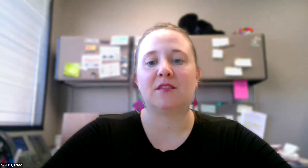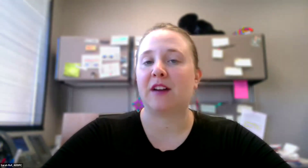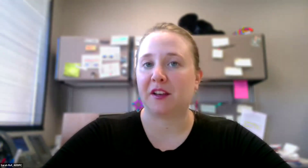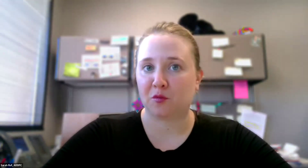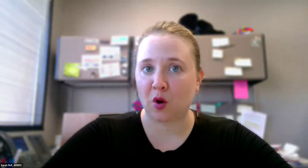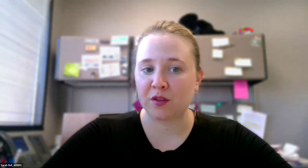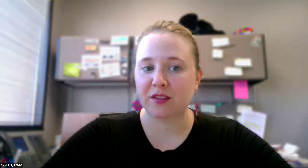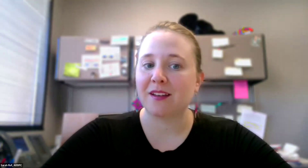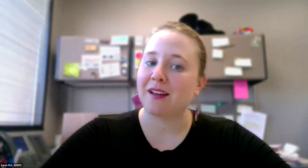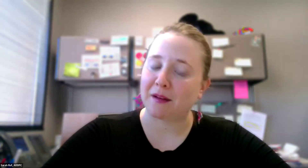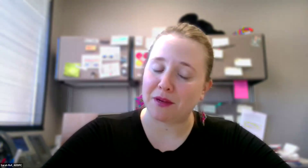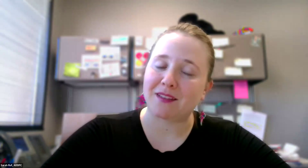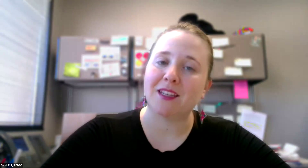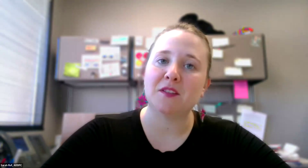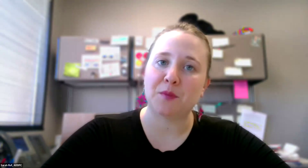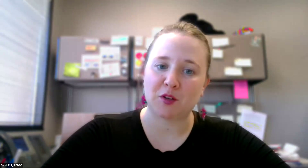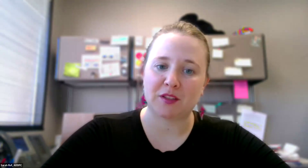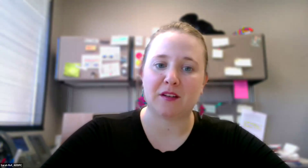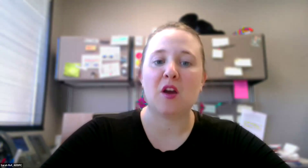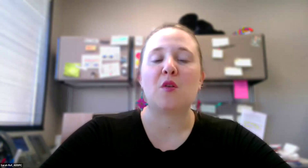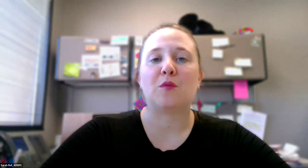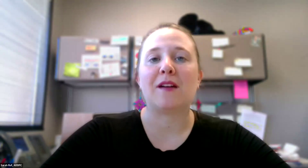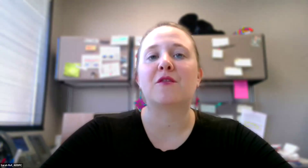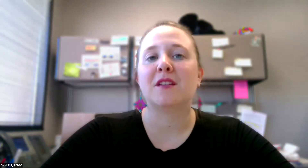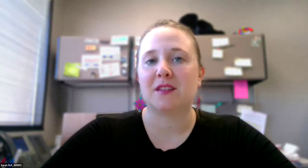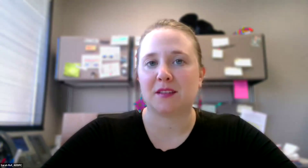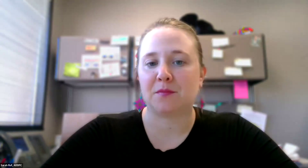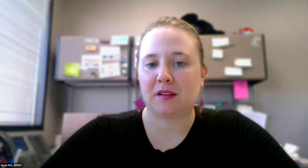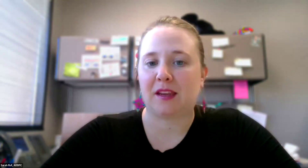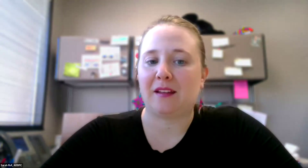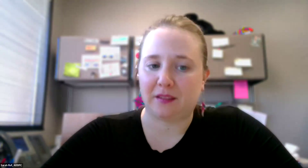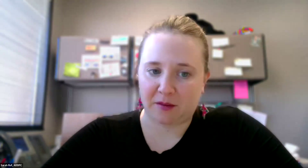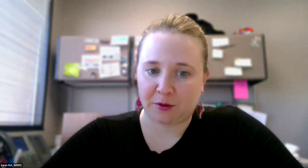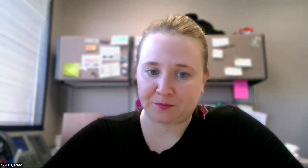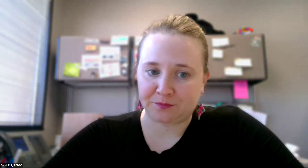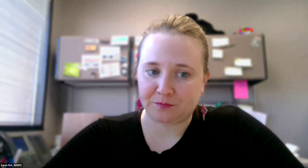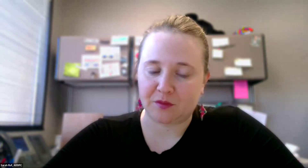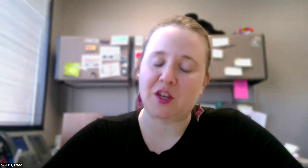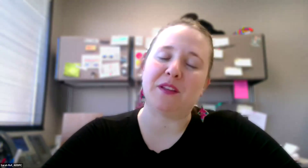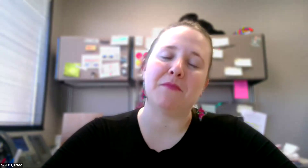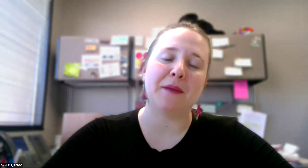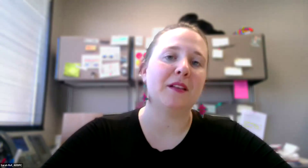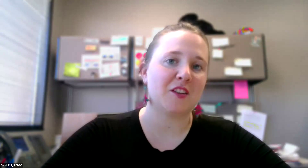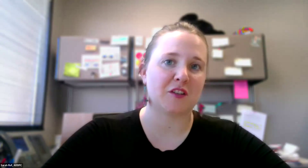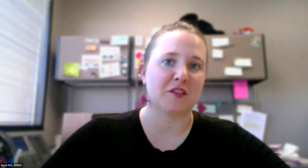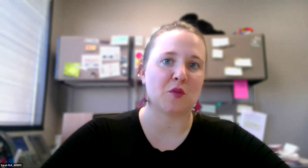TO VALUED ROLES AND BEING SEEN AS A PERSON RATHER THAN A DISABILITY LABEL. SO IT'S MY PLEASURE THIS